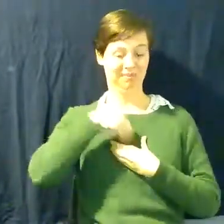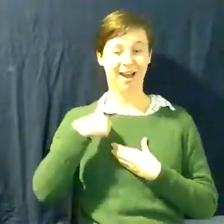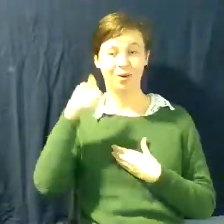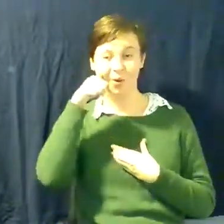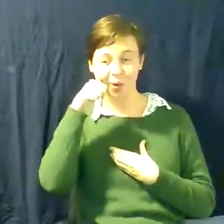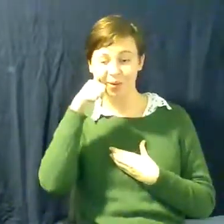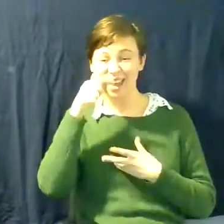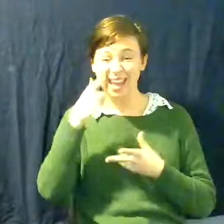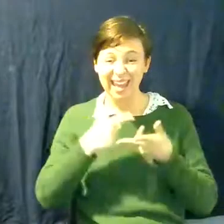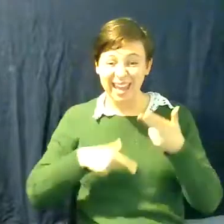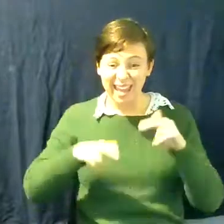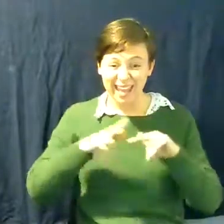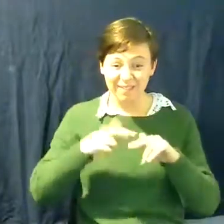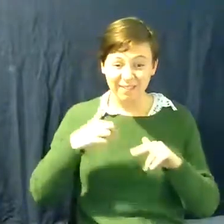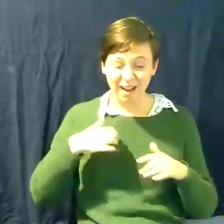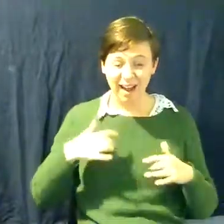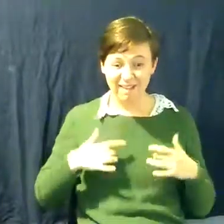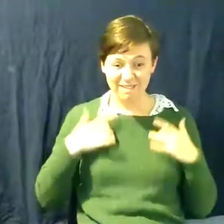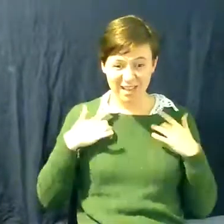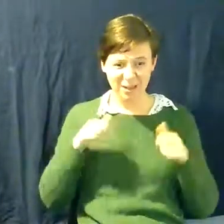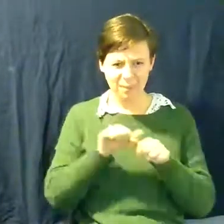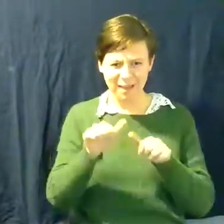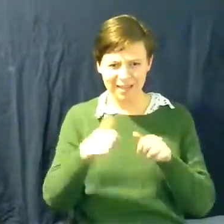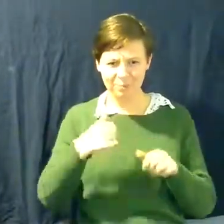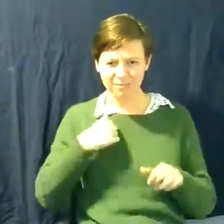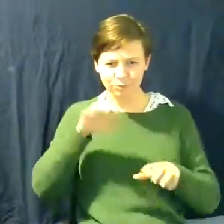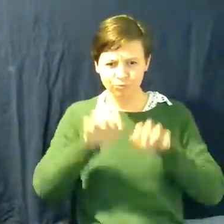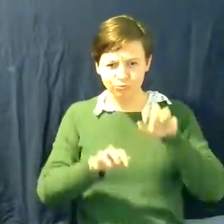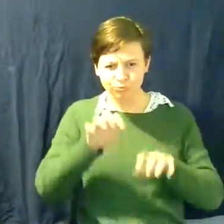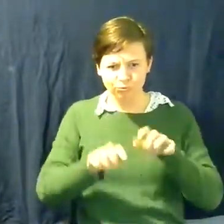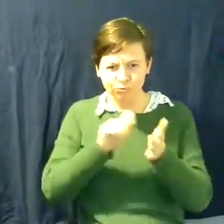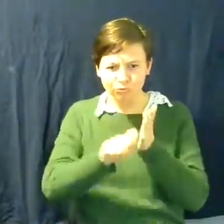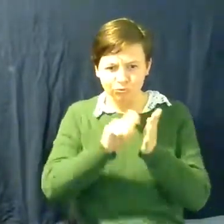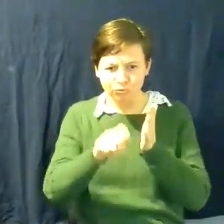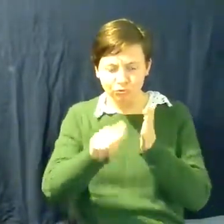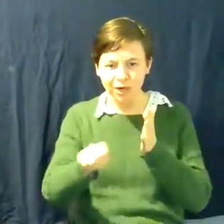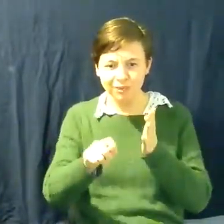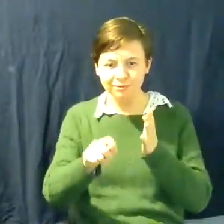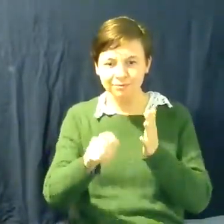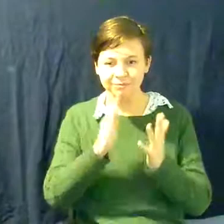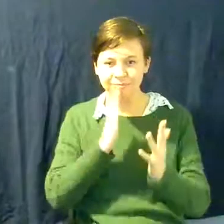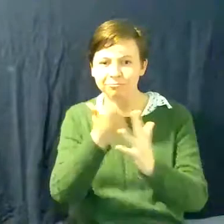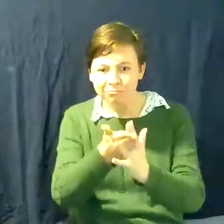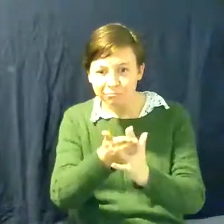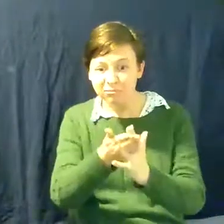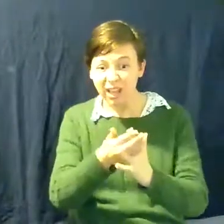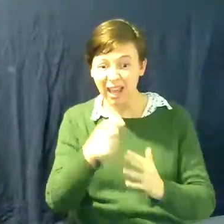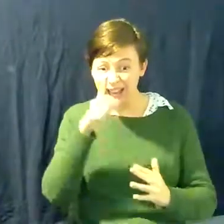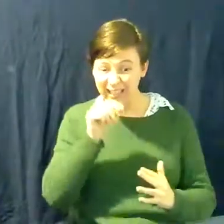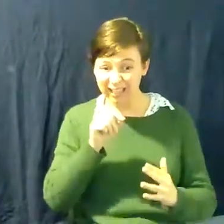is one of them. I know what I am like as a person. If I felt it was better for me to write than to see them in